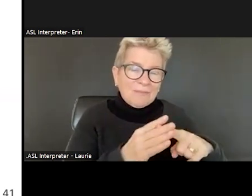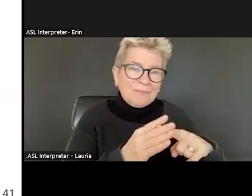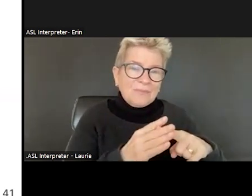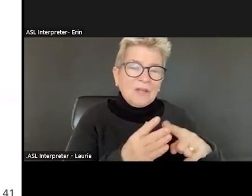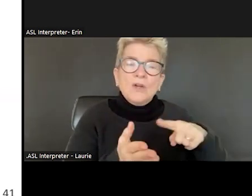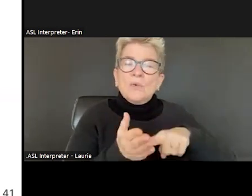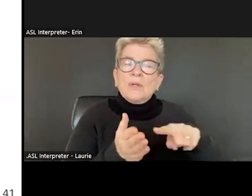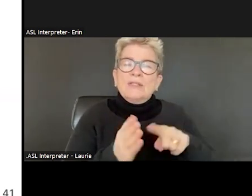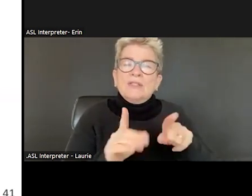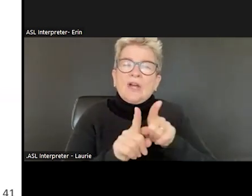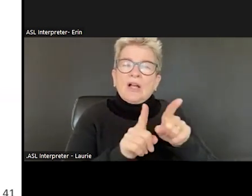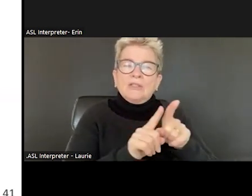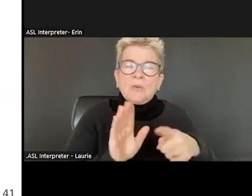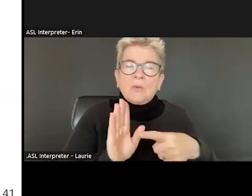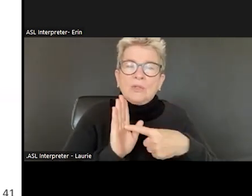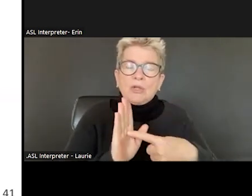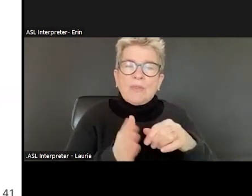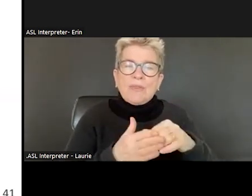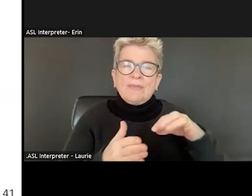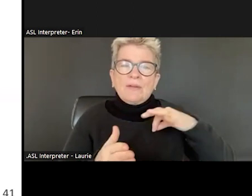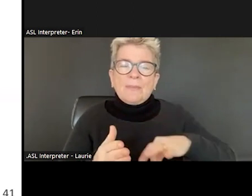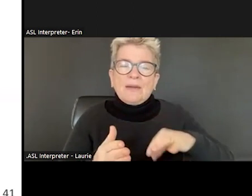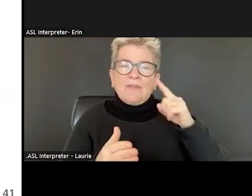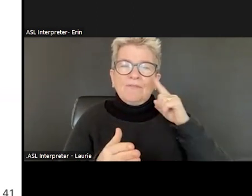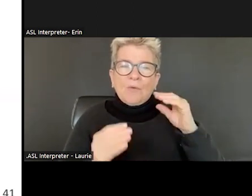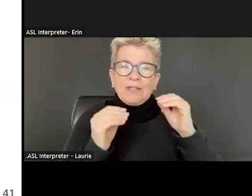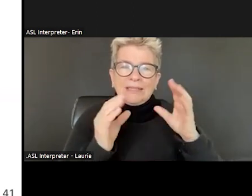also shows now that there are benefits to teachers, so teachers that were randomly